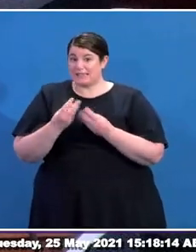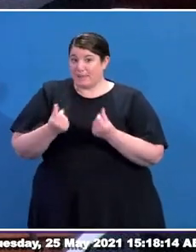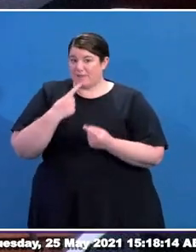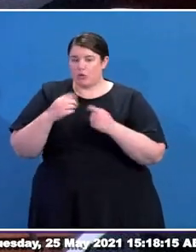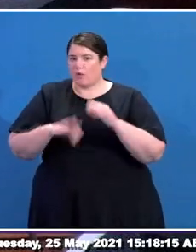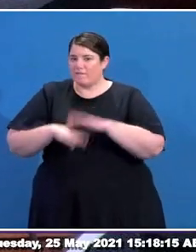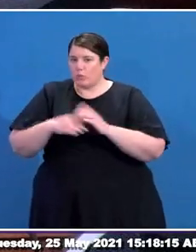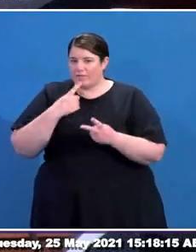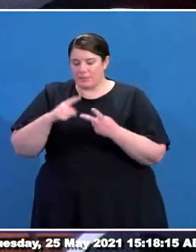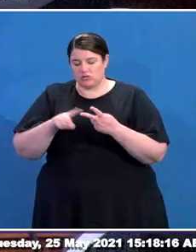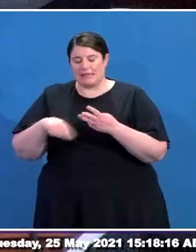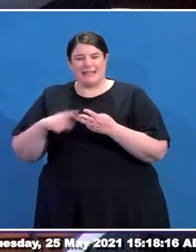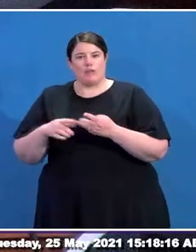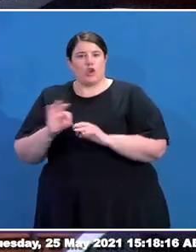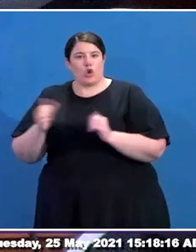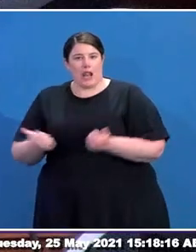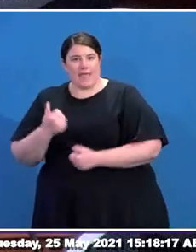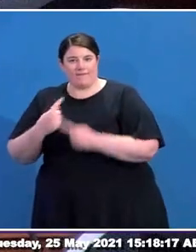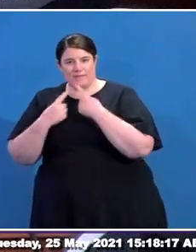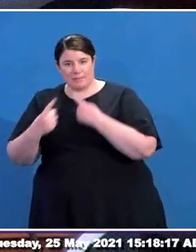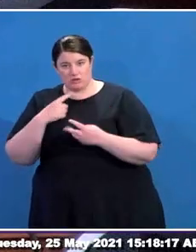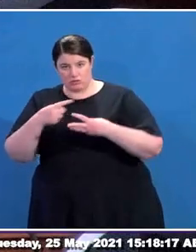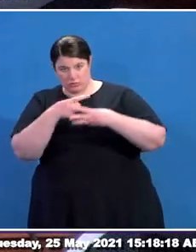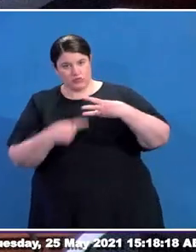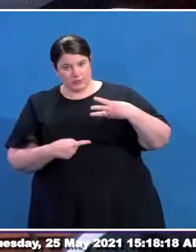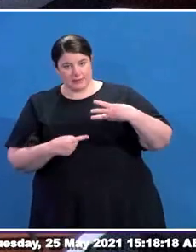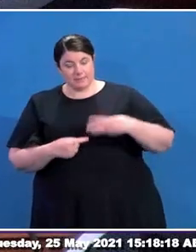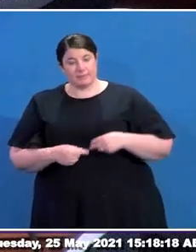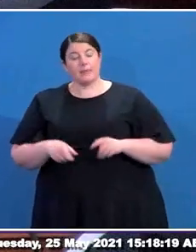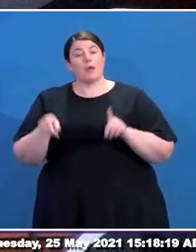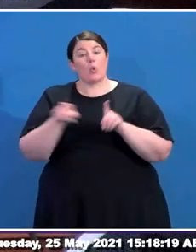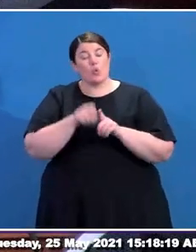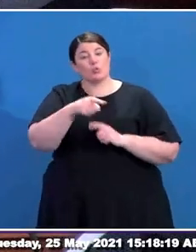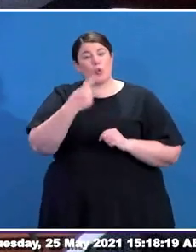But you also dealt with some systemic issues in this report as well and